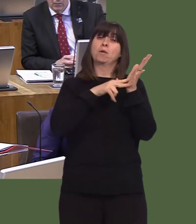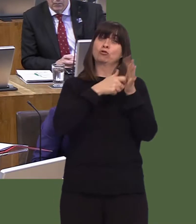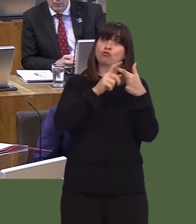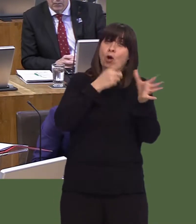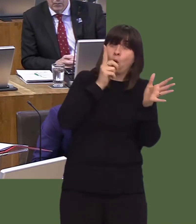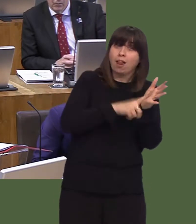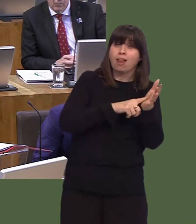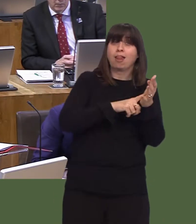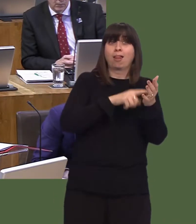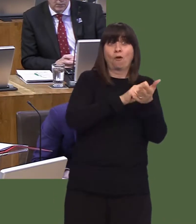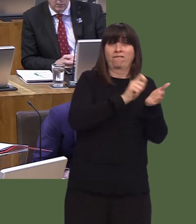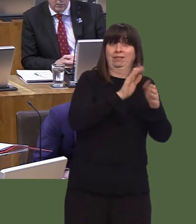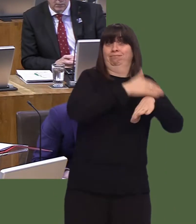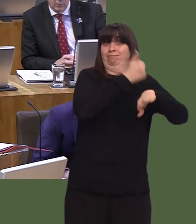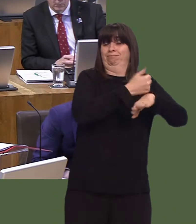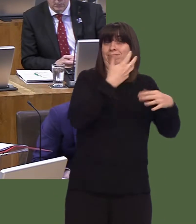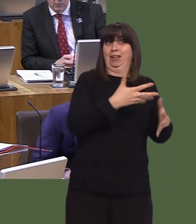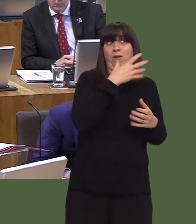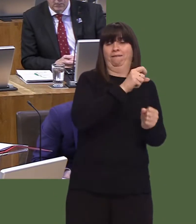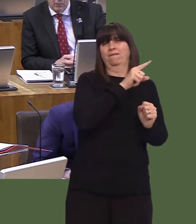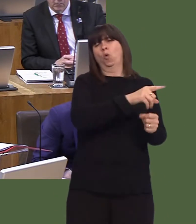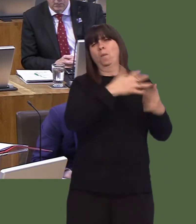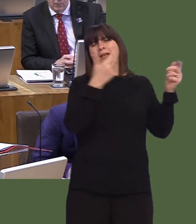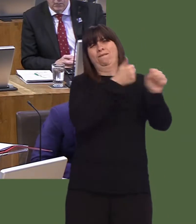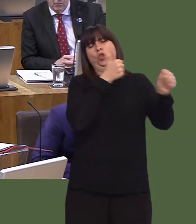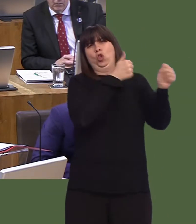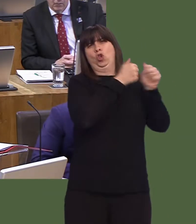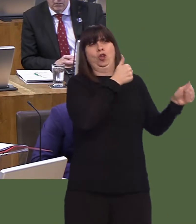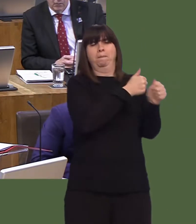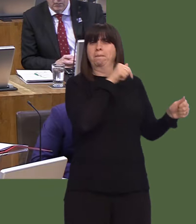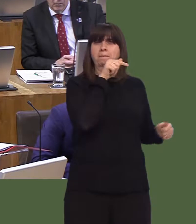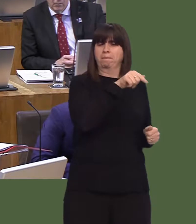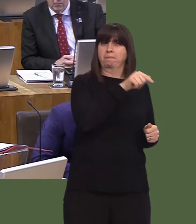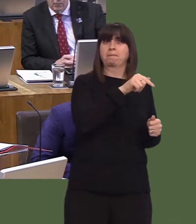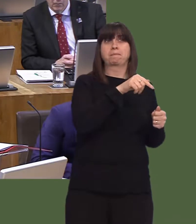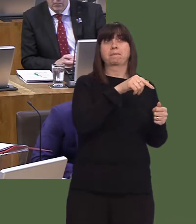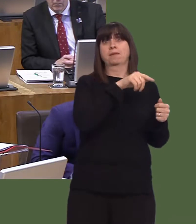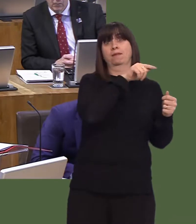Montreal is the home of some major companies that employ people in Wales, and we know that